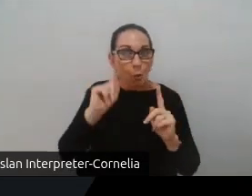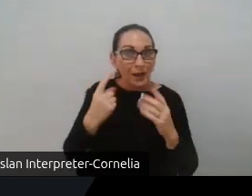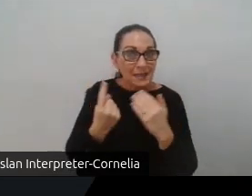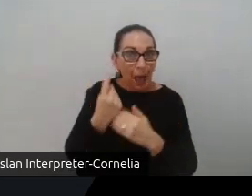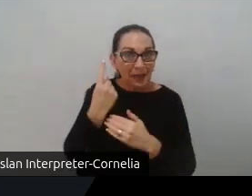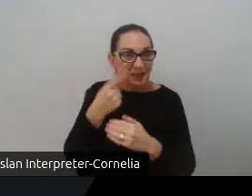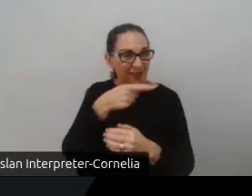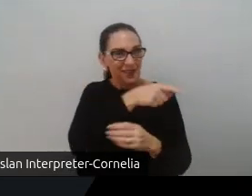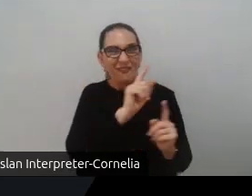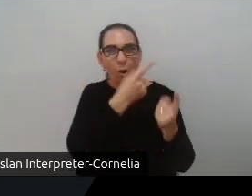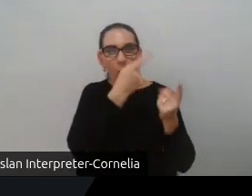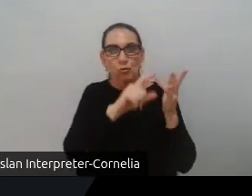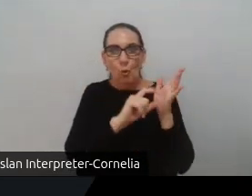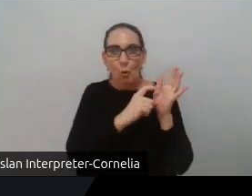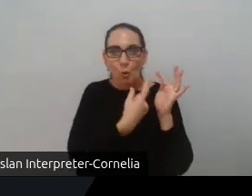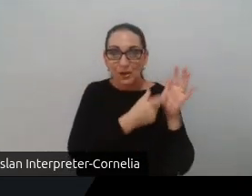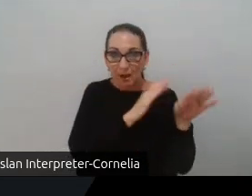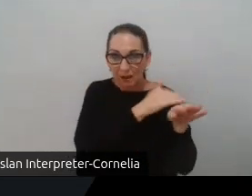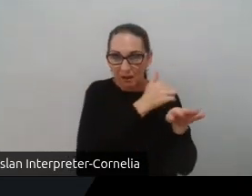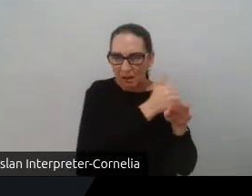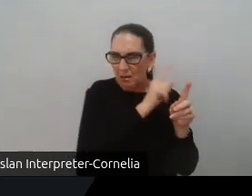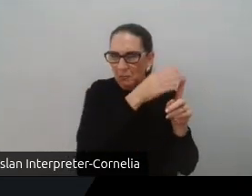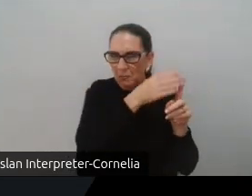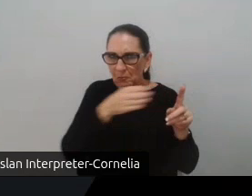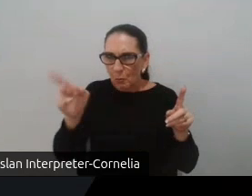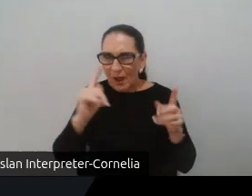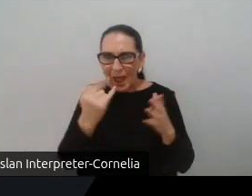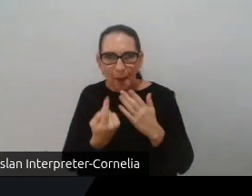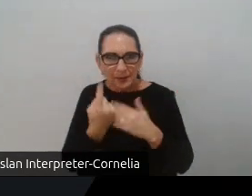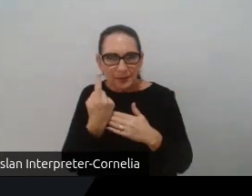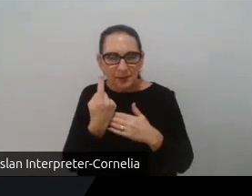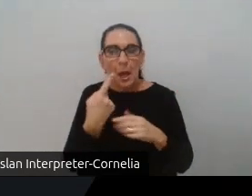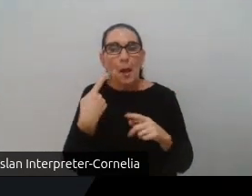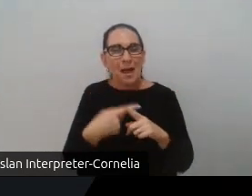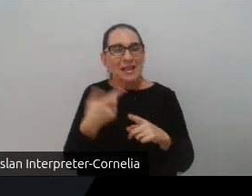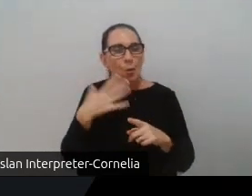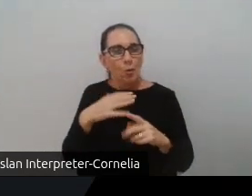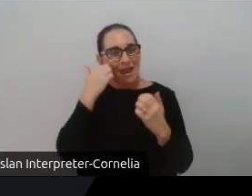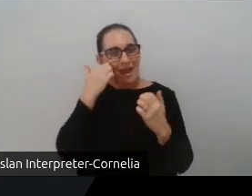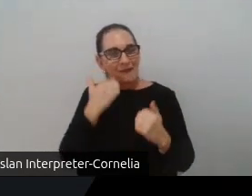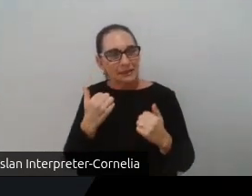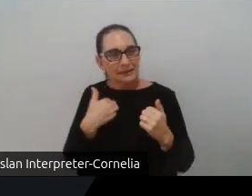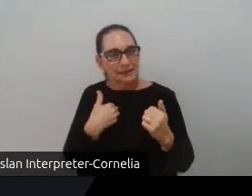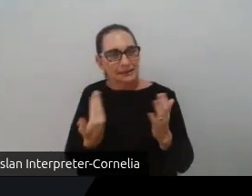made. They will also want evidence available to support the change. So that if you have evidence